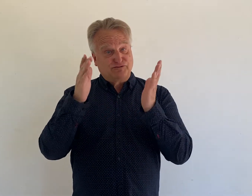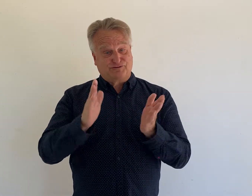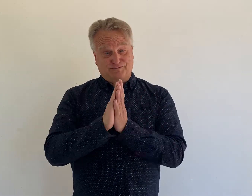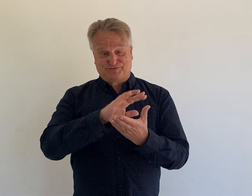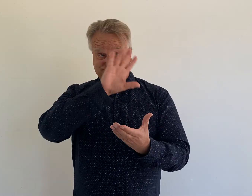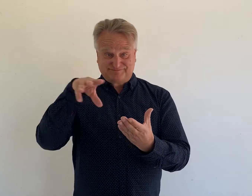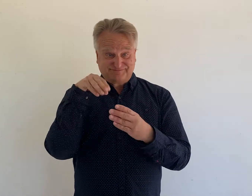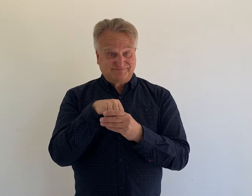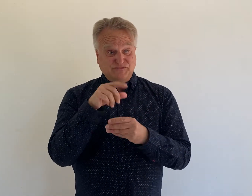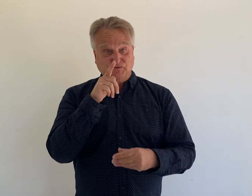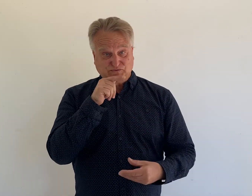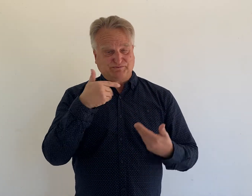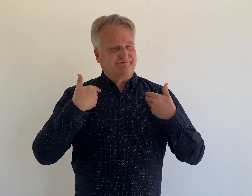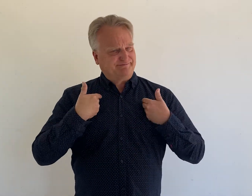I’m the author of this book.